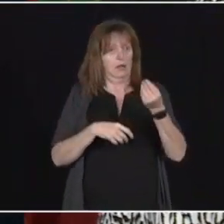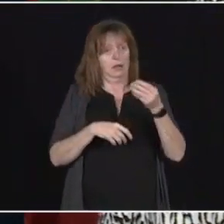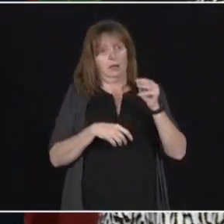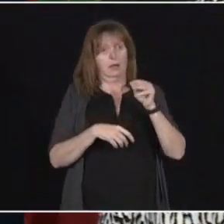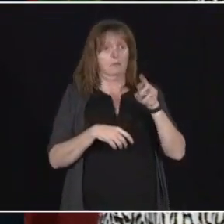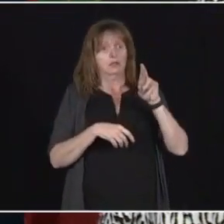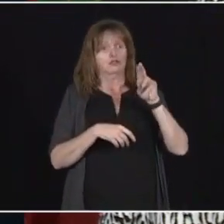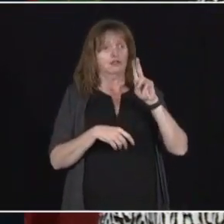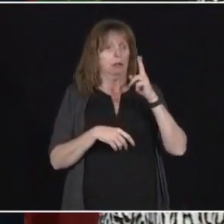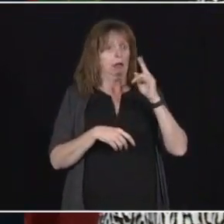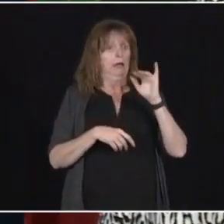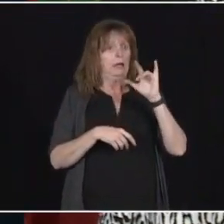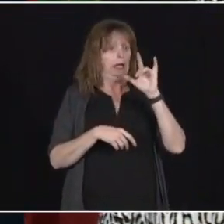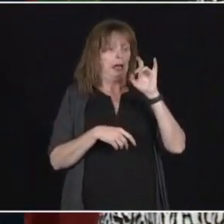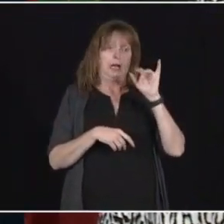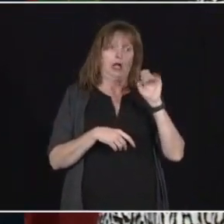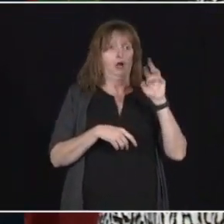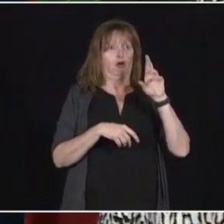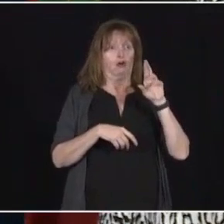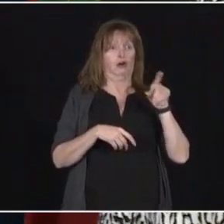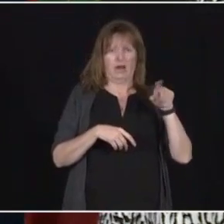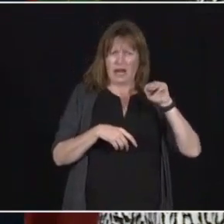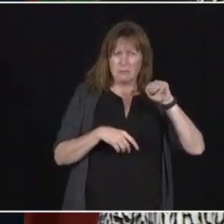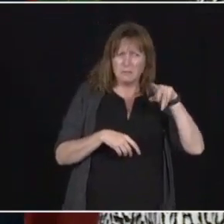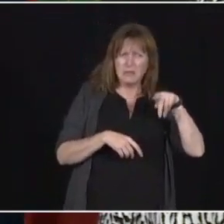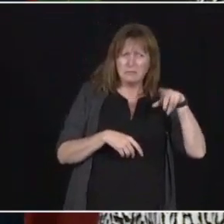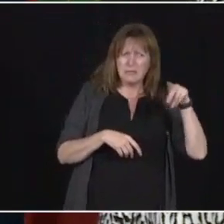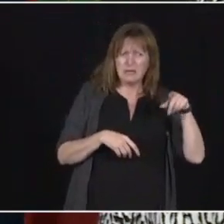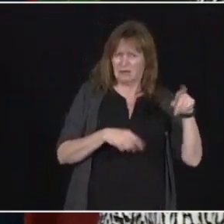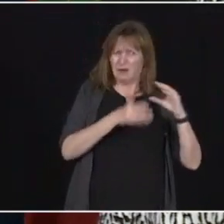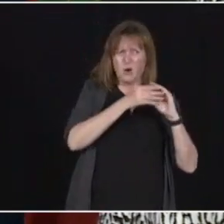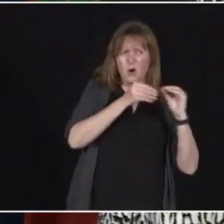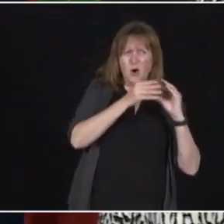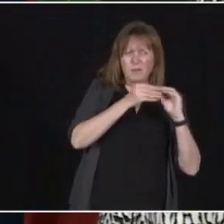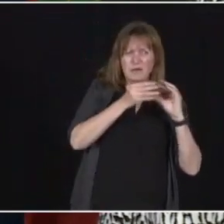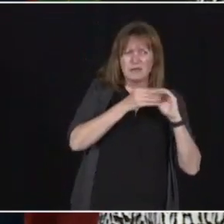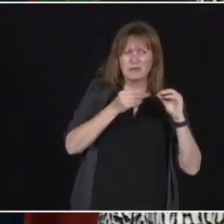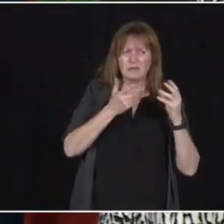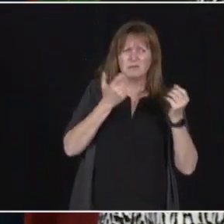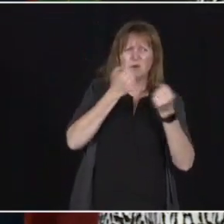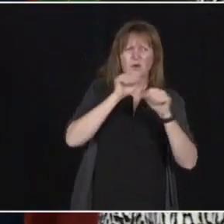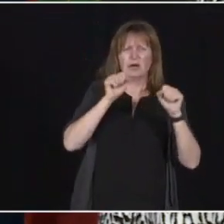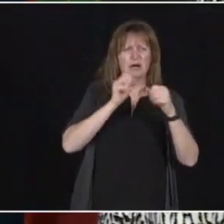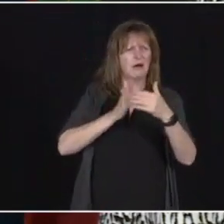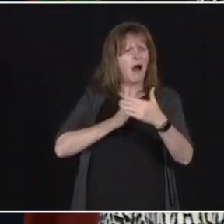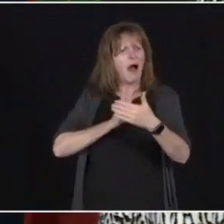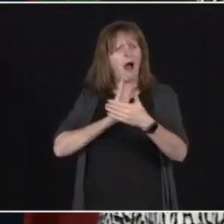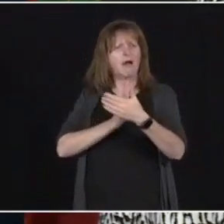your reply is to this organization and to the elected representative in his whole general idea of protesting with a state of emergency.